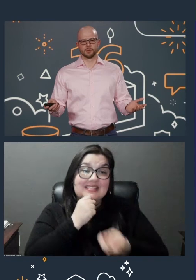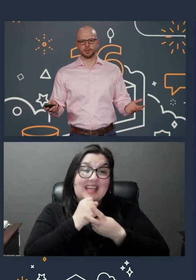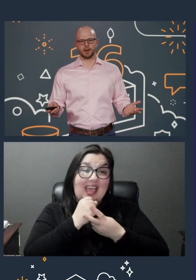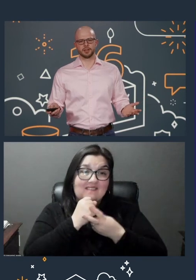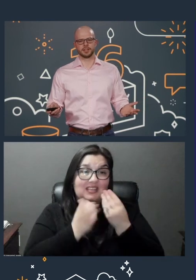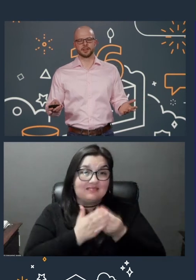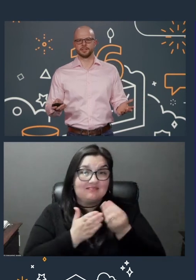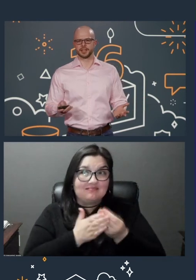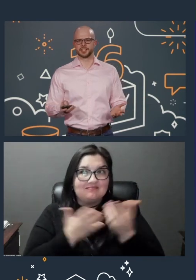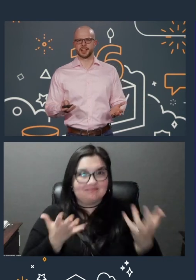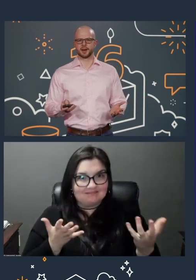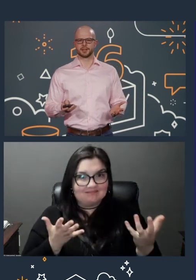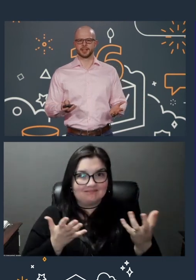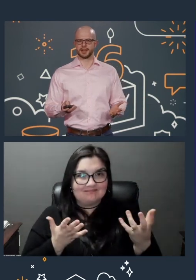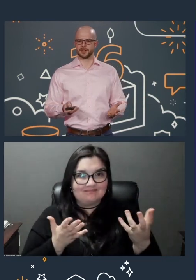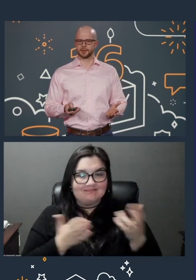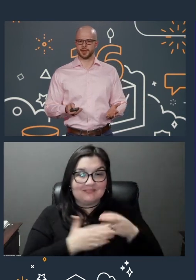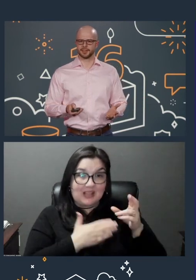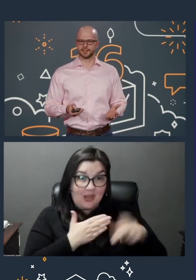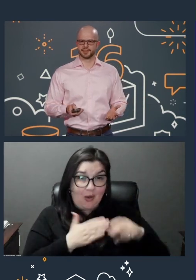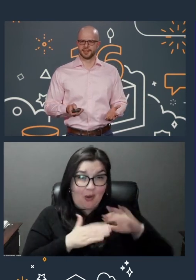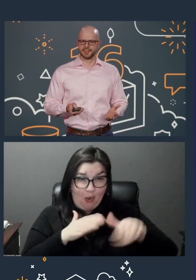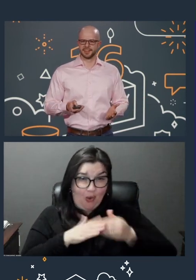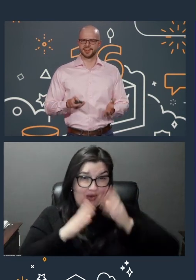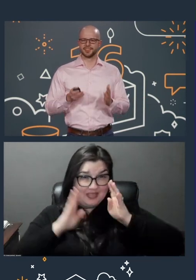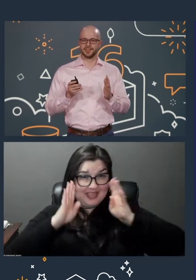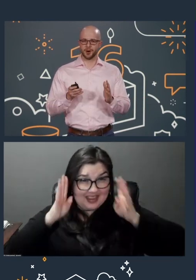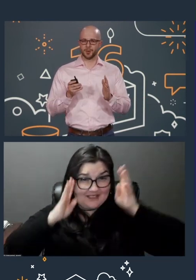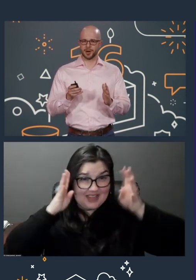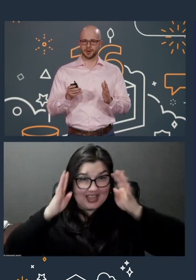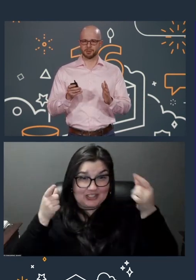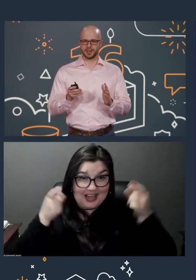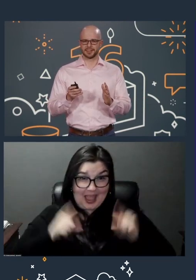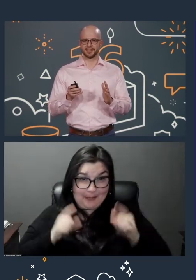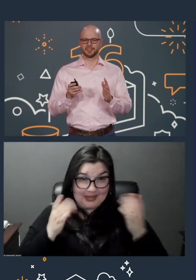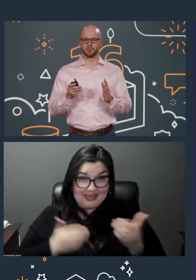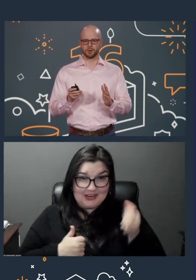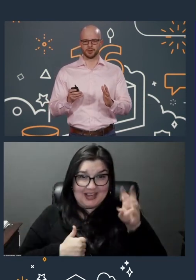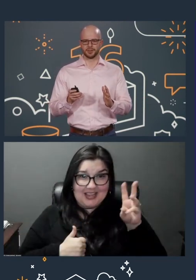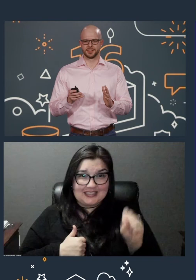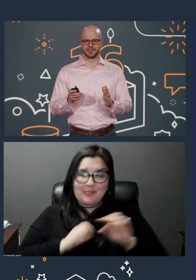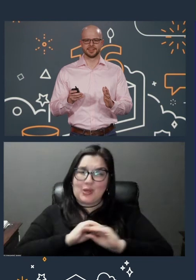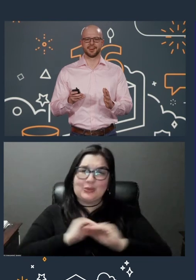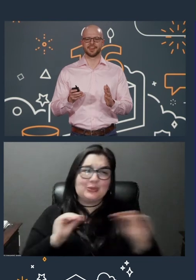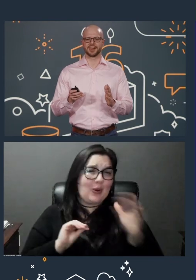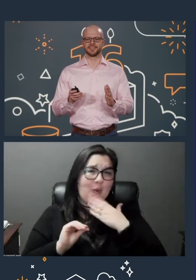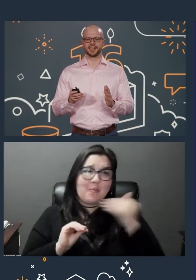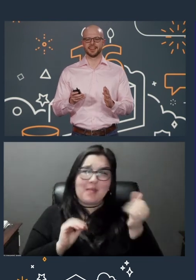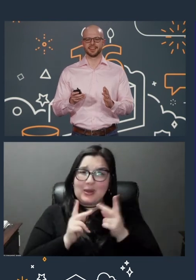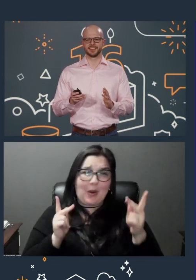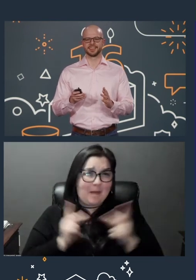with all of the innovation happening at AWS, there's no better place in the world to archive data